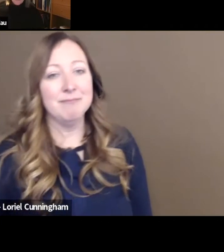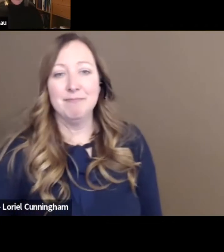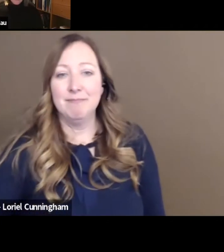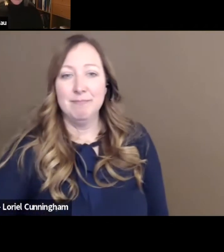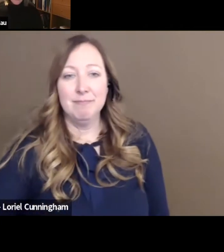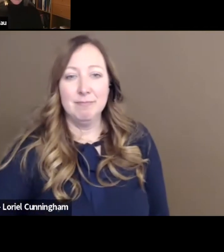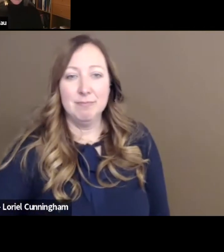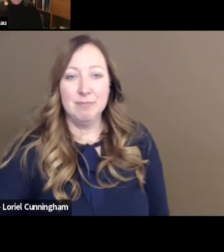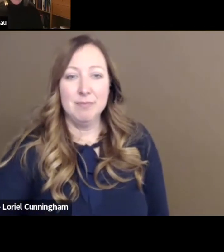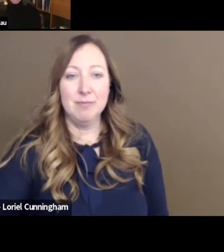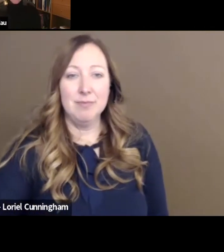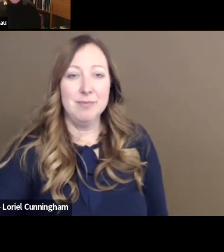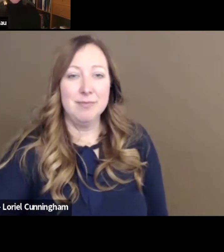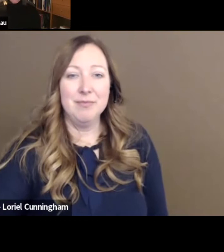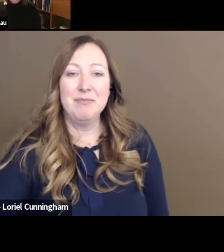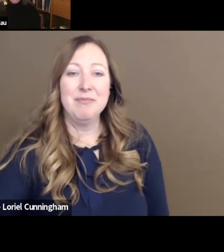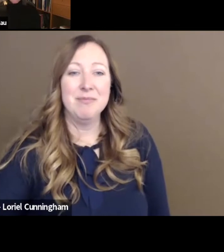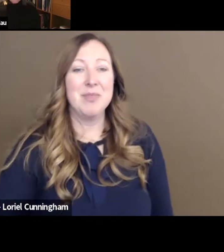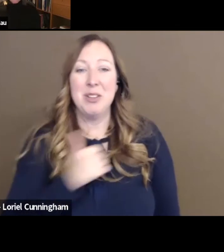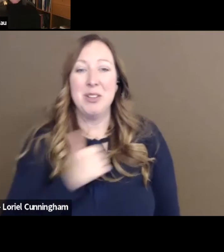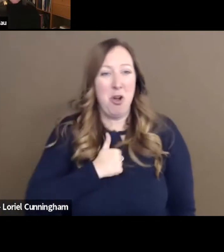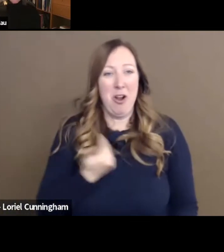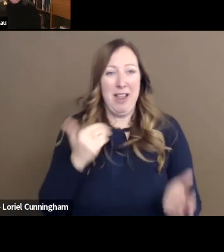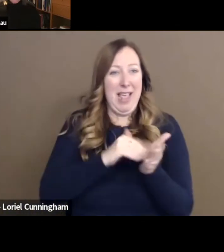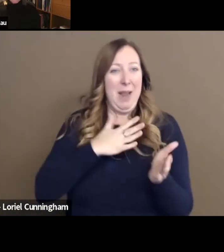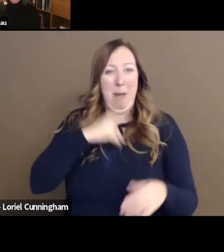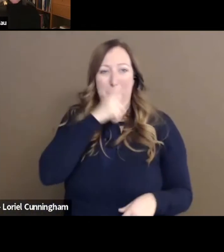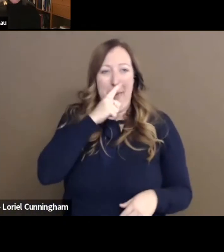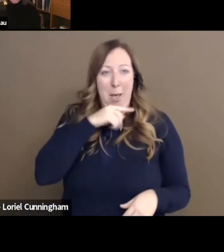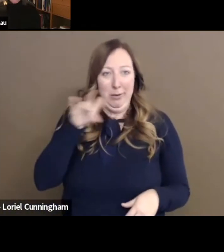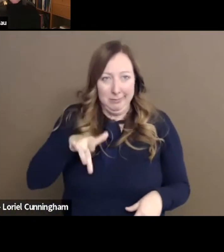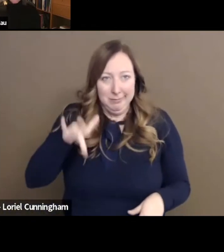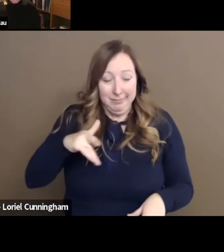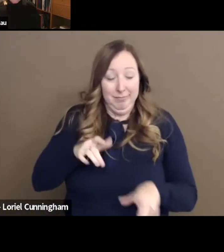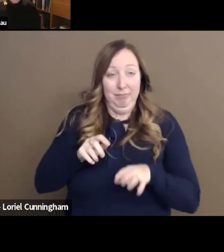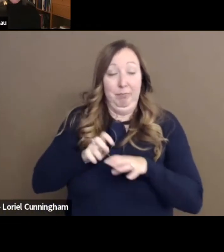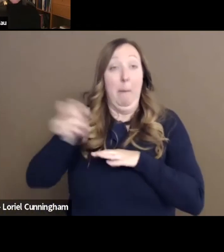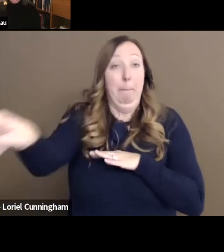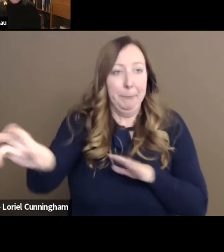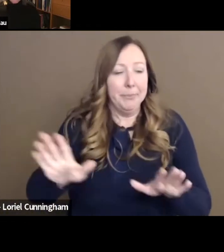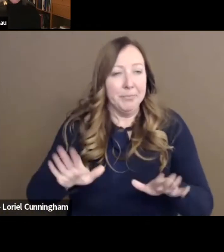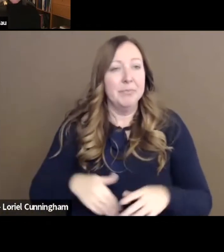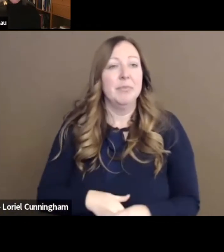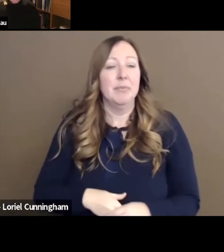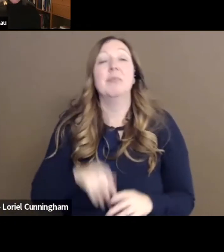jumping ahead okay the room with all black walls